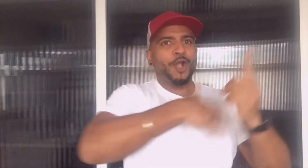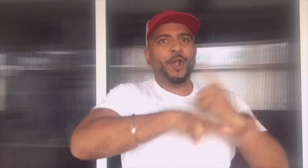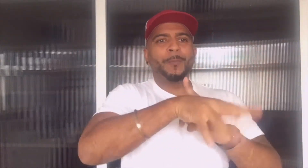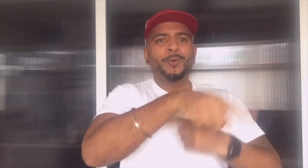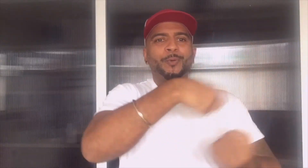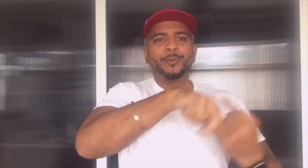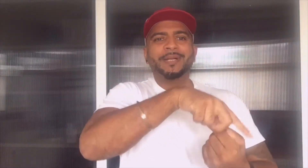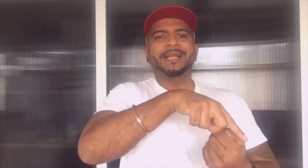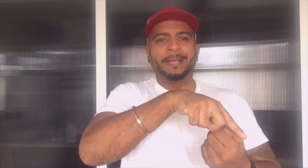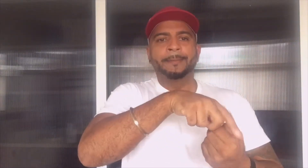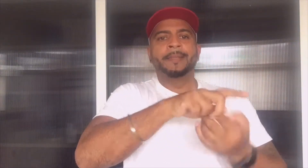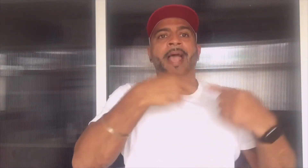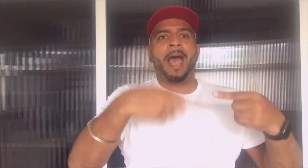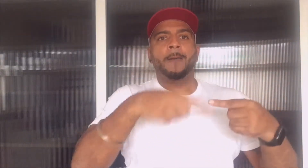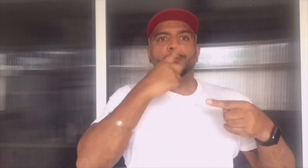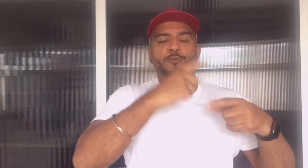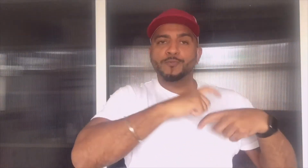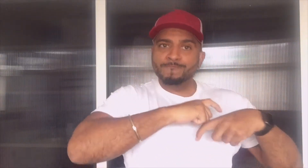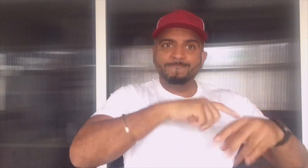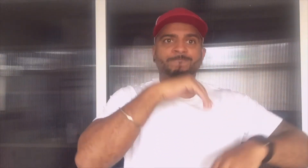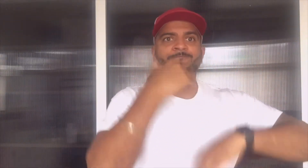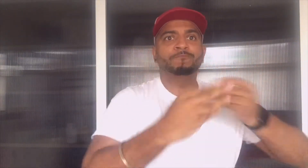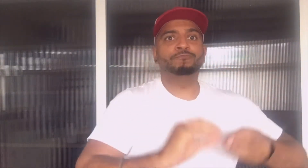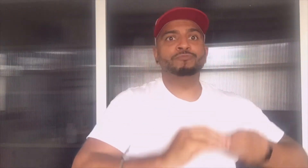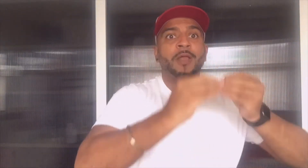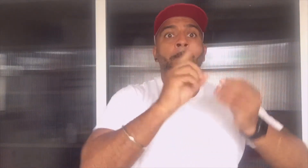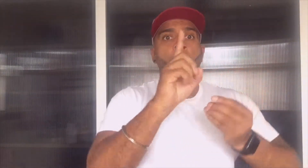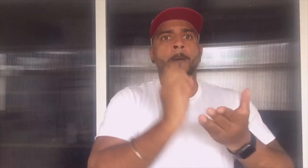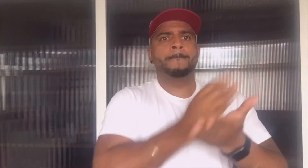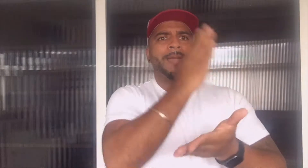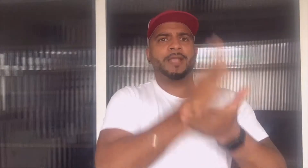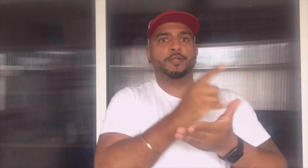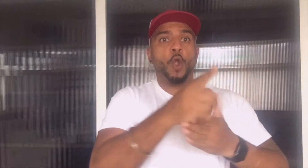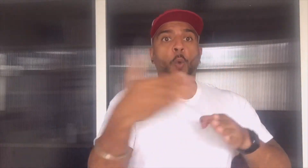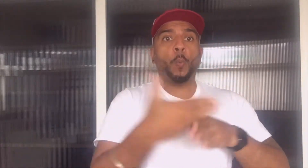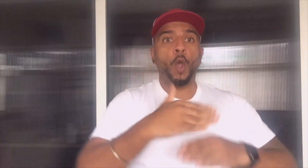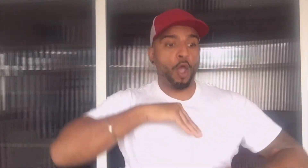The work it creates is centred aroound its vision and mission.